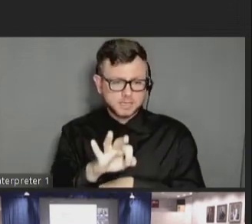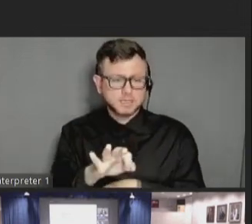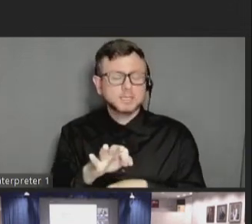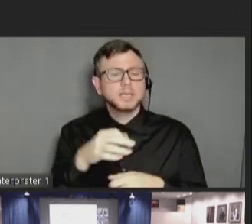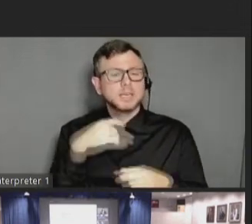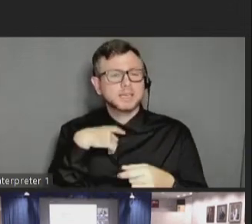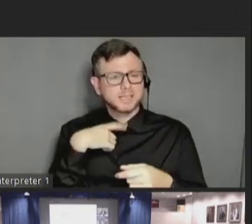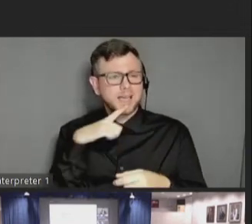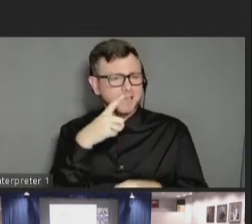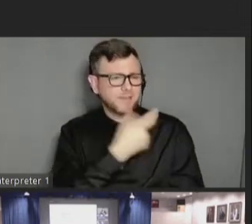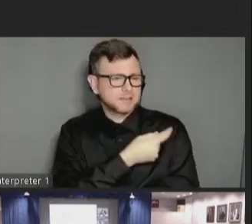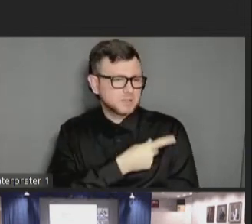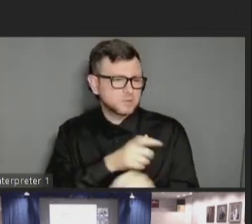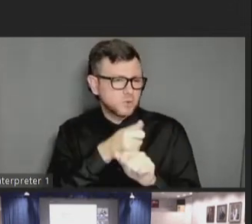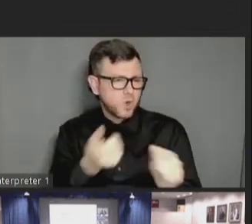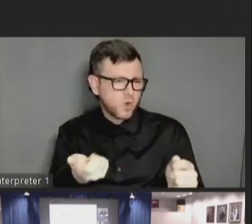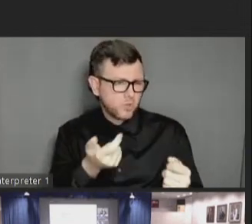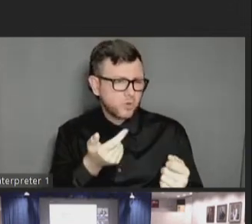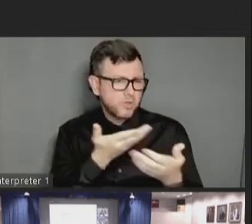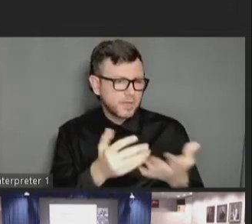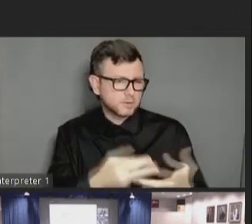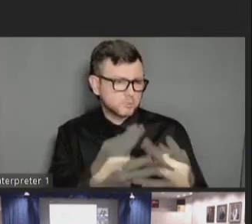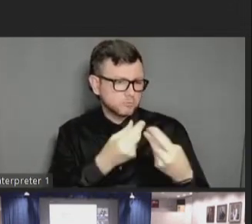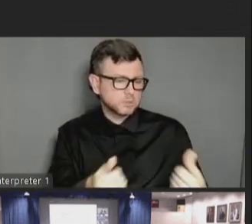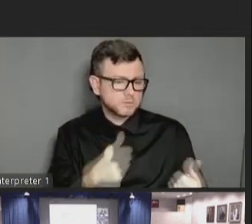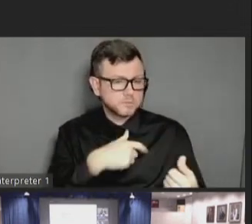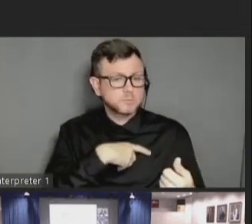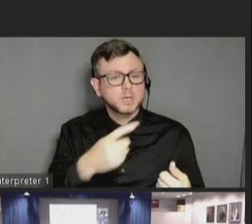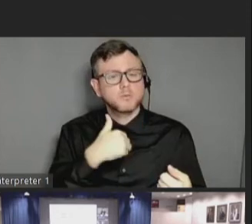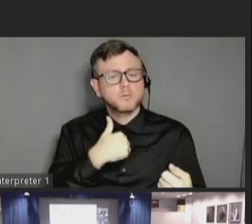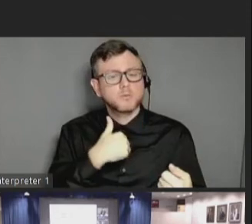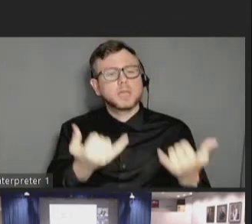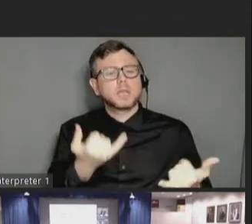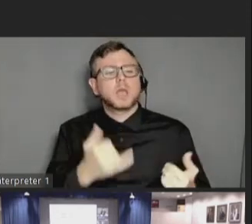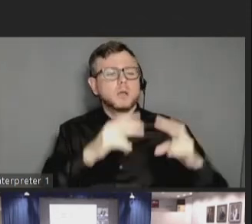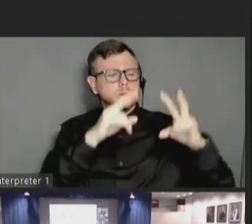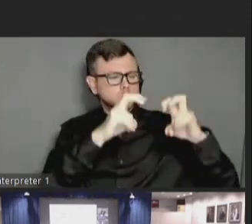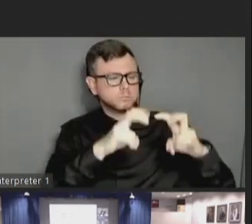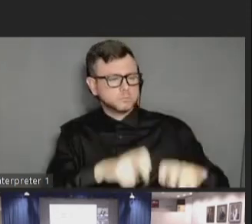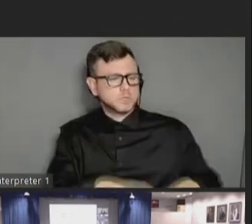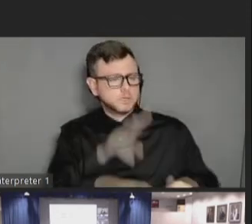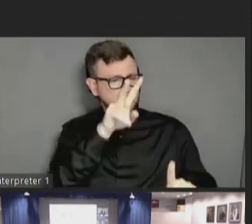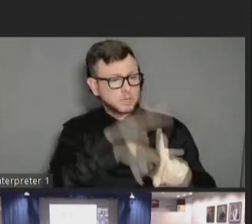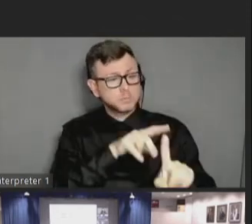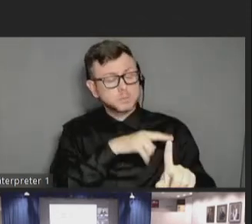the program. And they are working through those claims to determine eligibility for compensation.